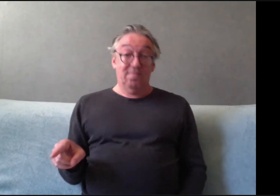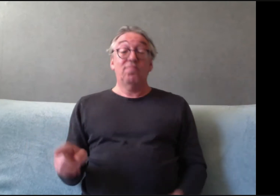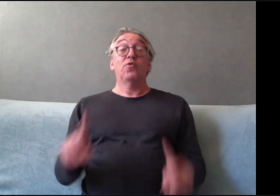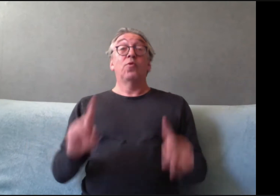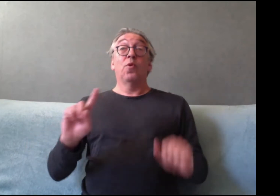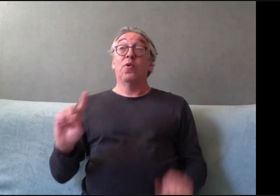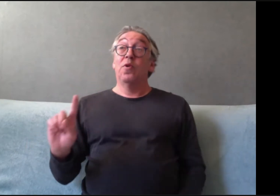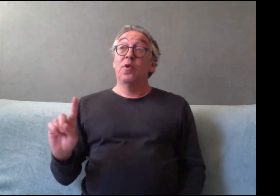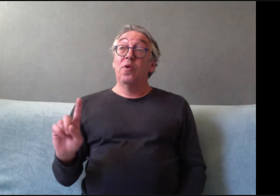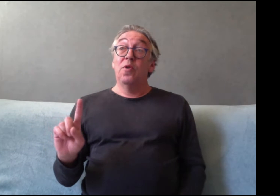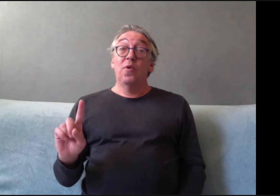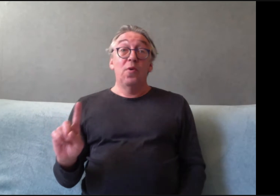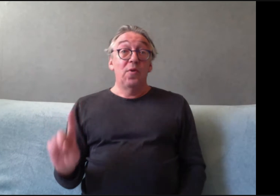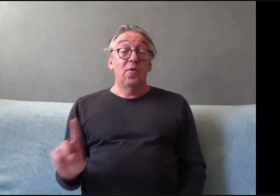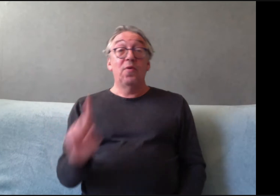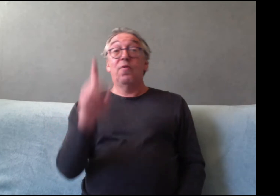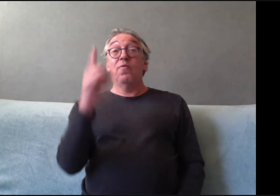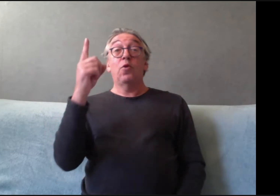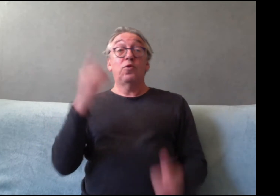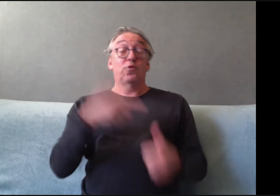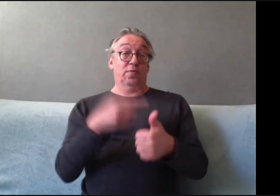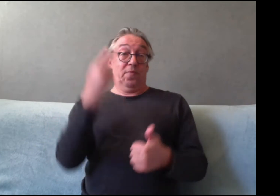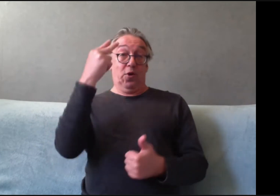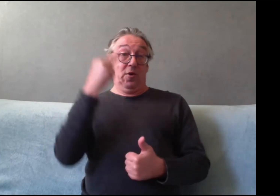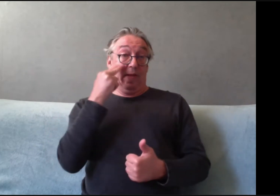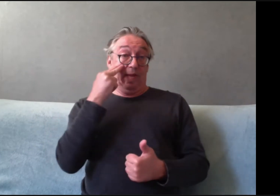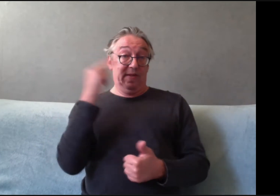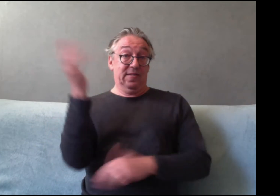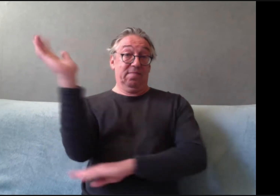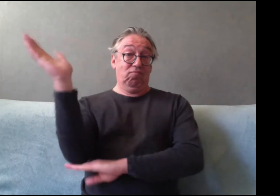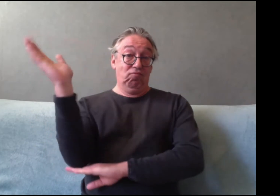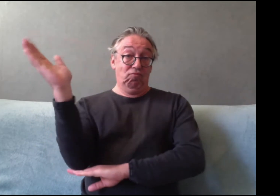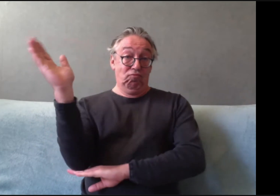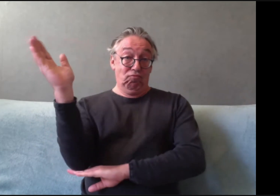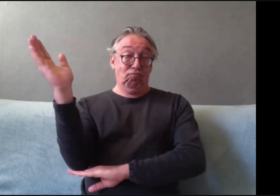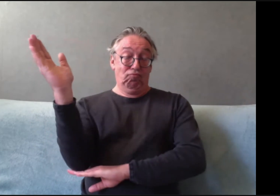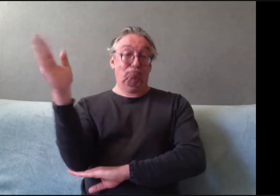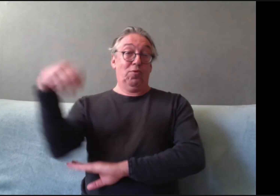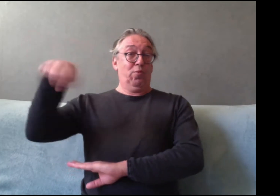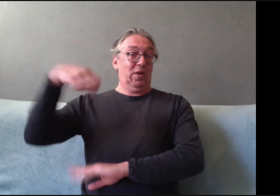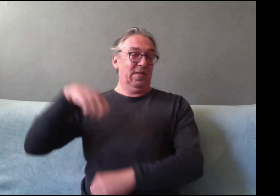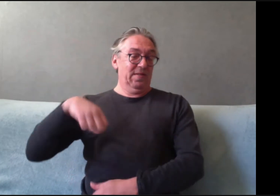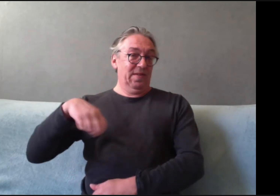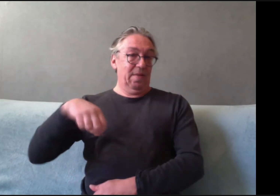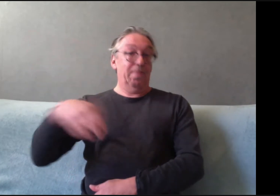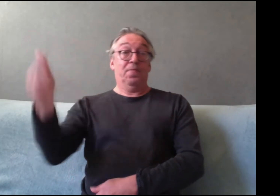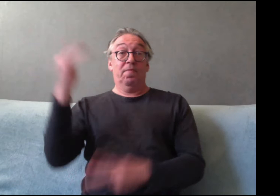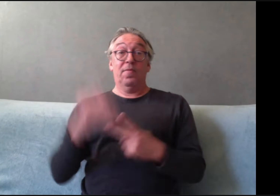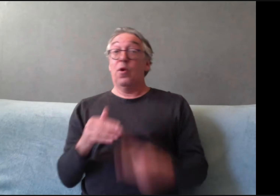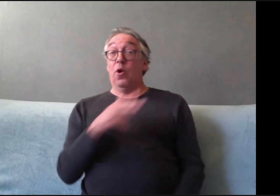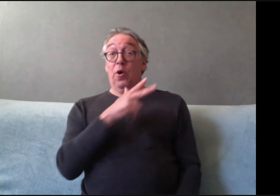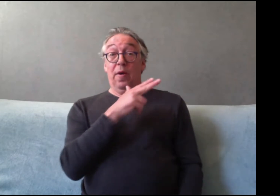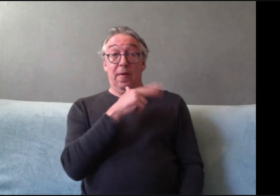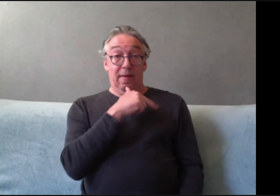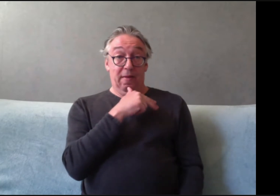We'll first have an opening from Yannis Vardastanis, our president then Catherine and myself will share our work